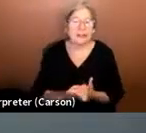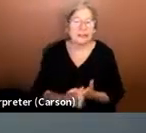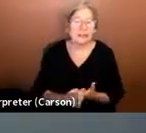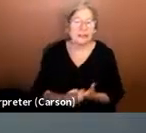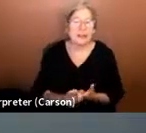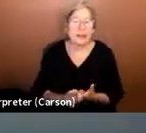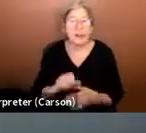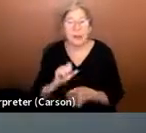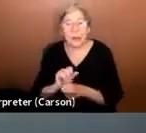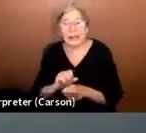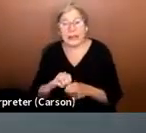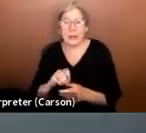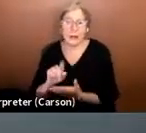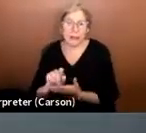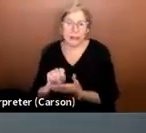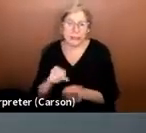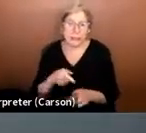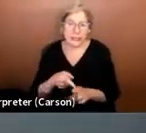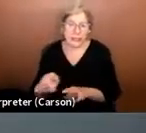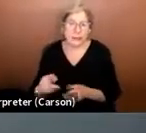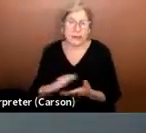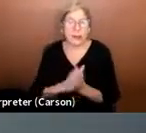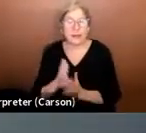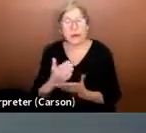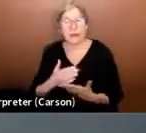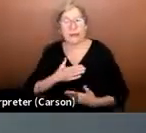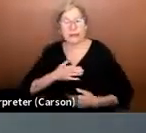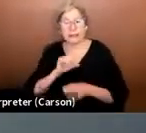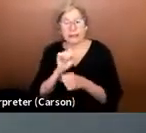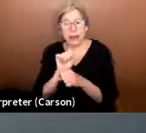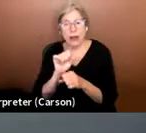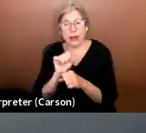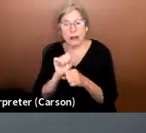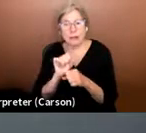working in publishing it became part of my job to deal with college